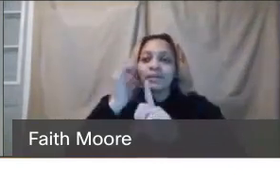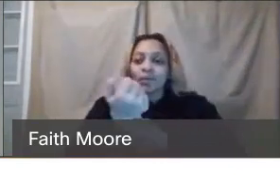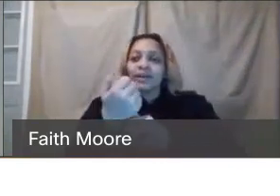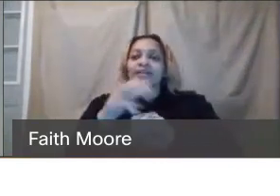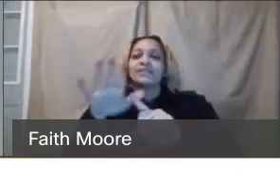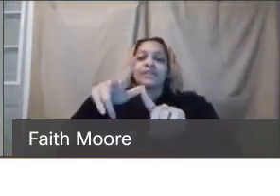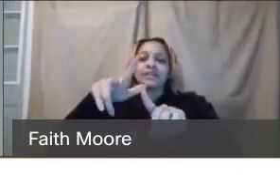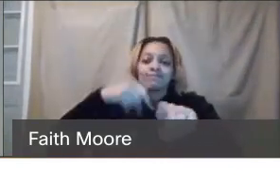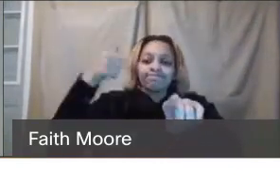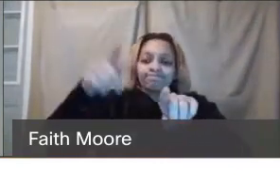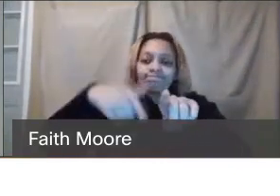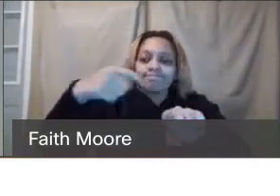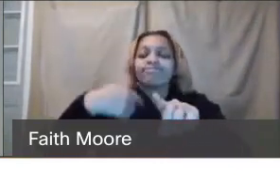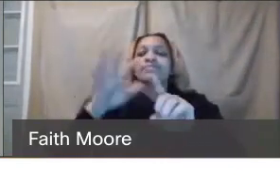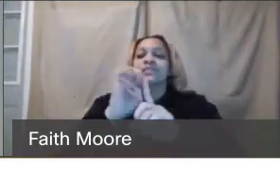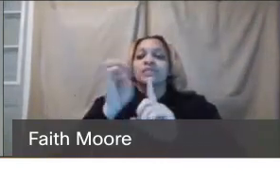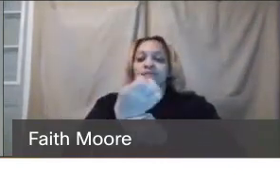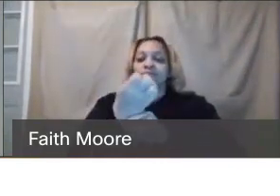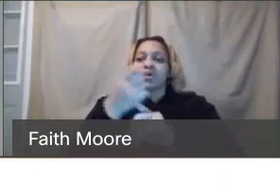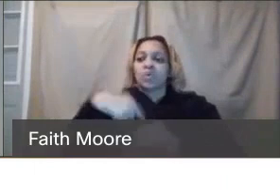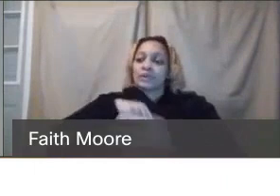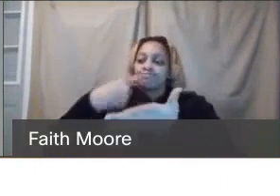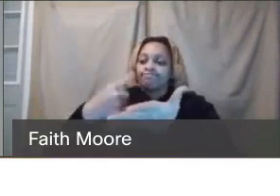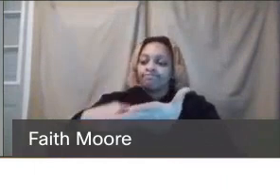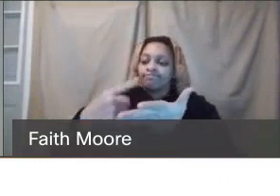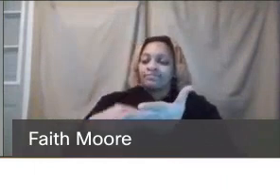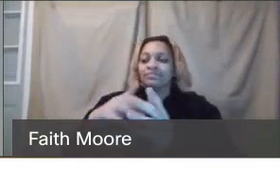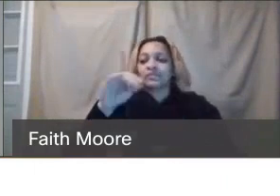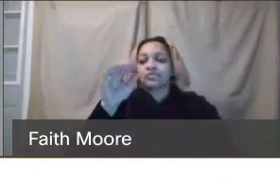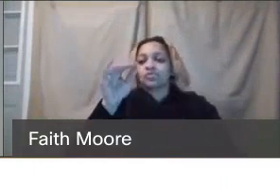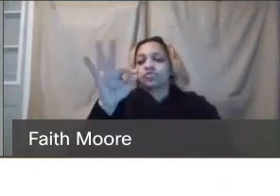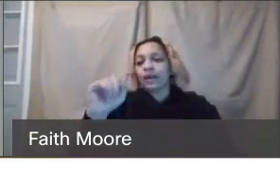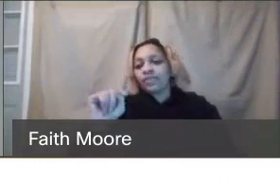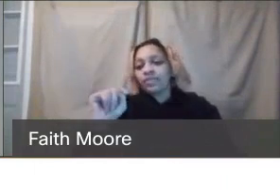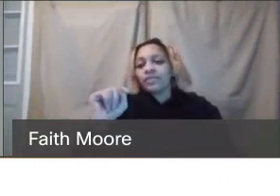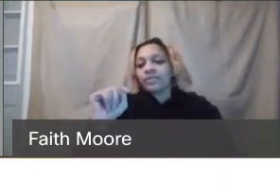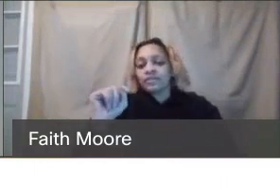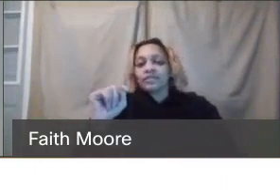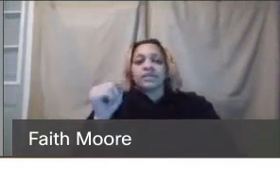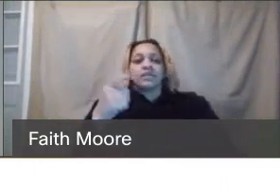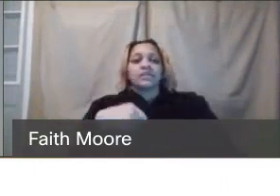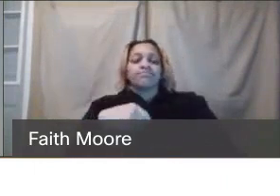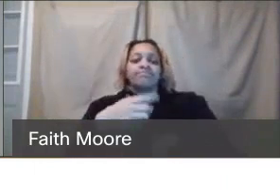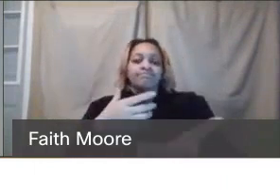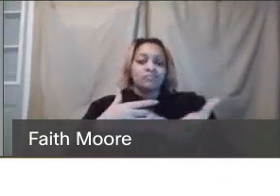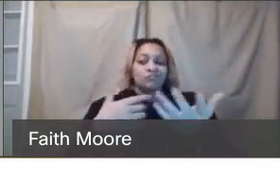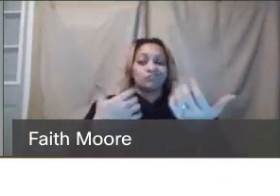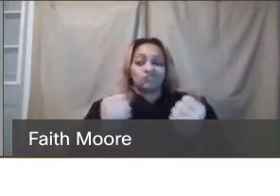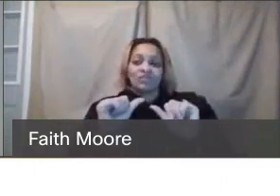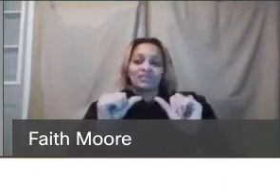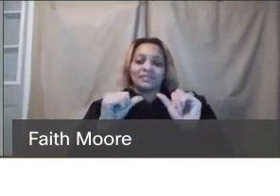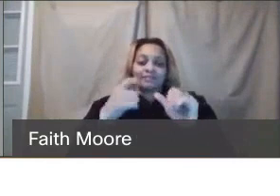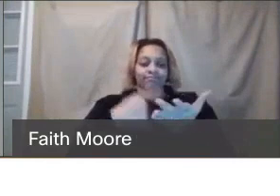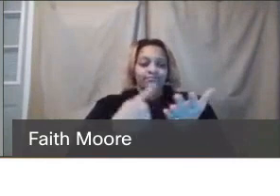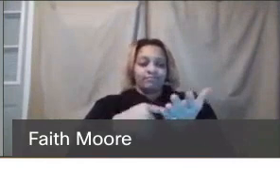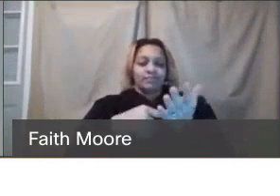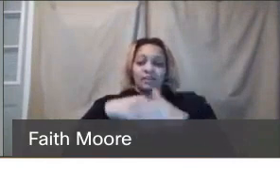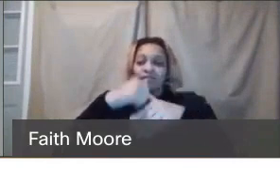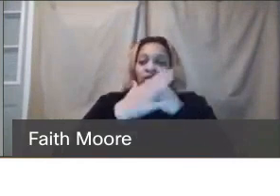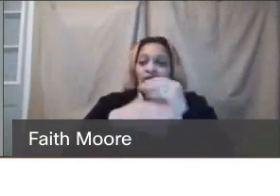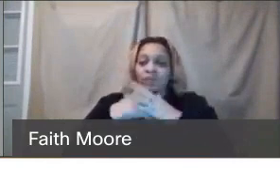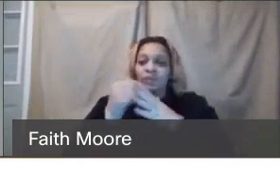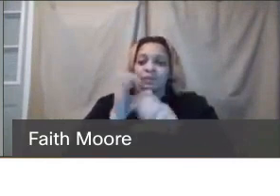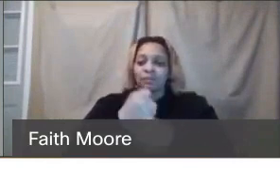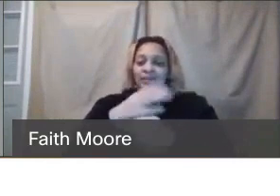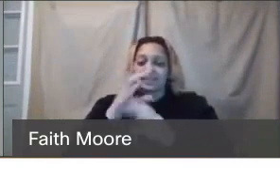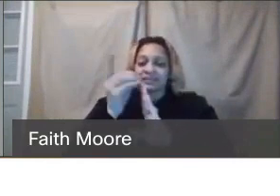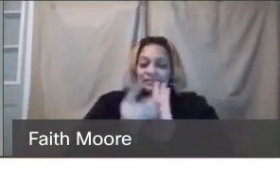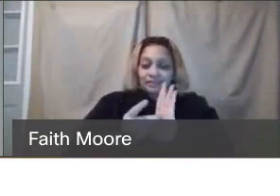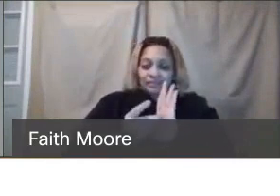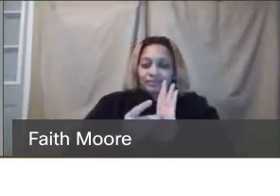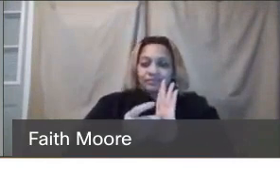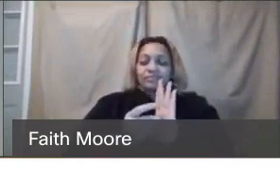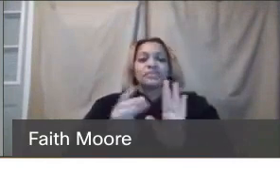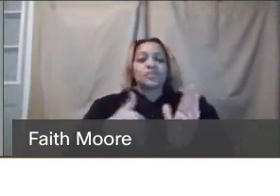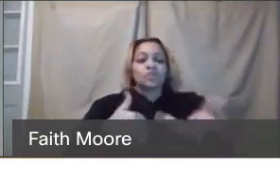we do several rounds of the draft concept development in order to bring them to a place where we're comfortable to do more detailed design and we're just about at that place where we're developing,